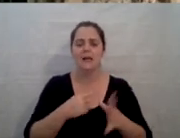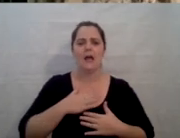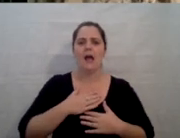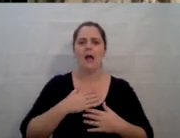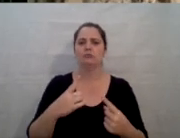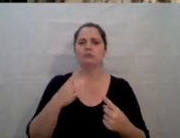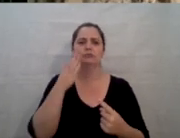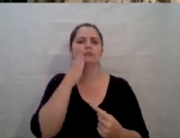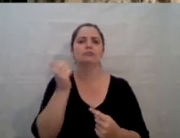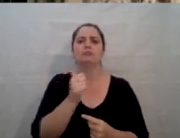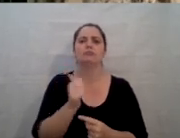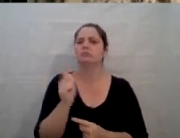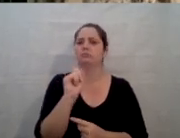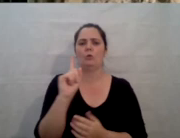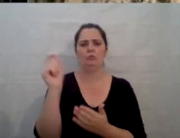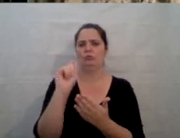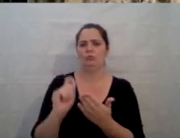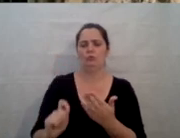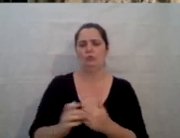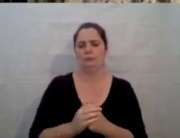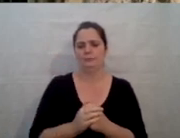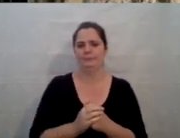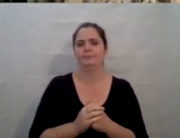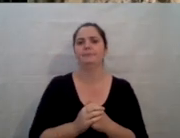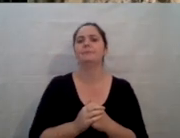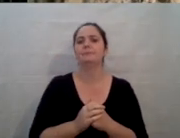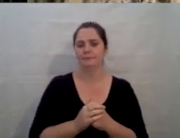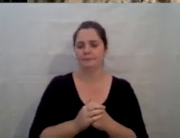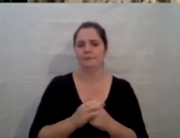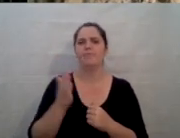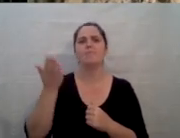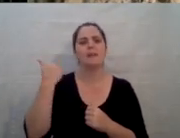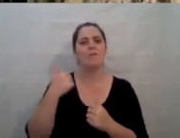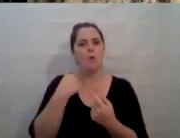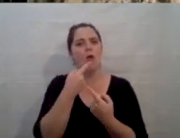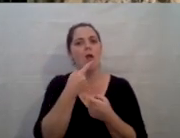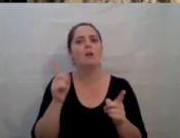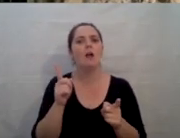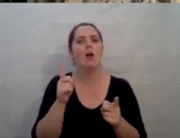Now we did put in the announcement leading up to this that if you do have charcoal and particularly